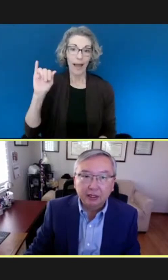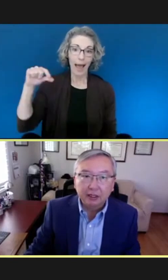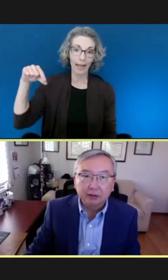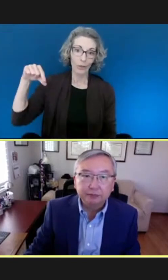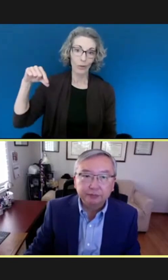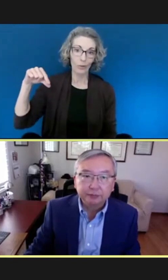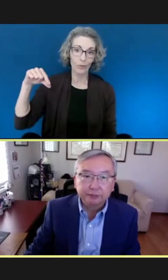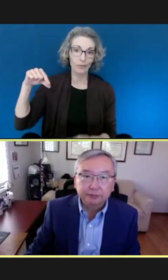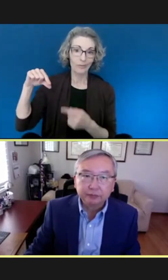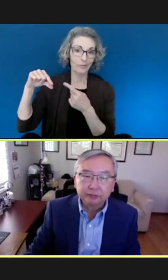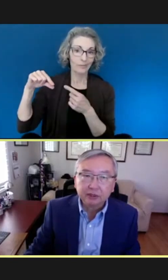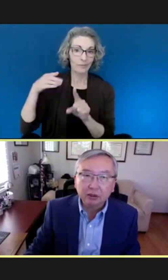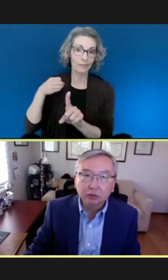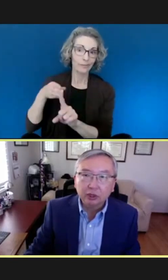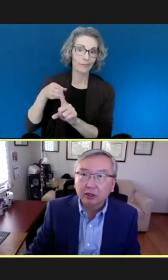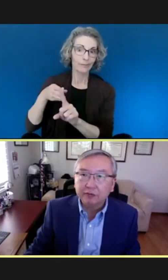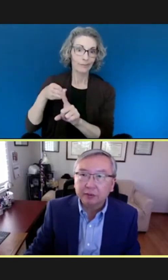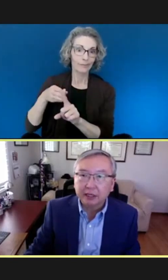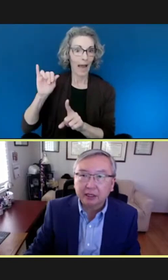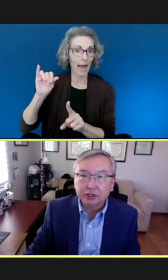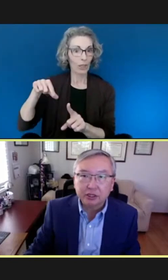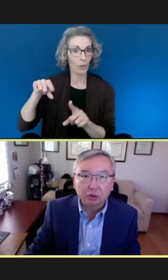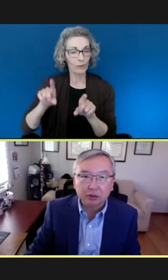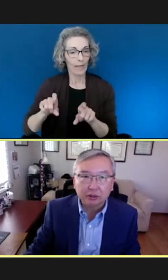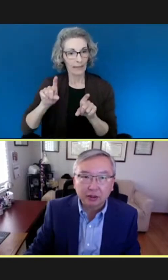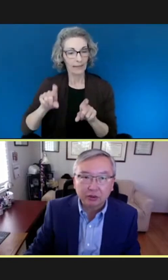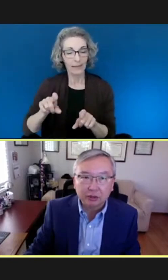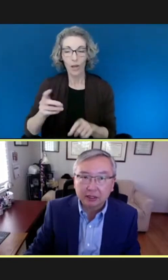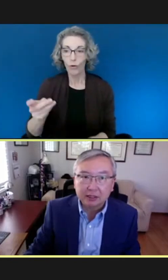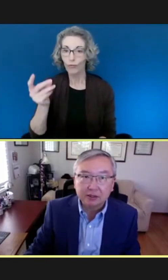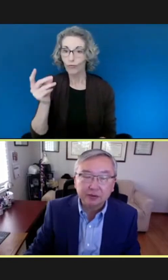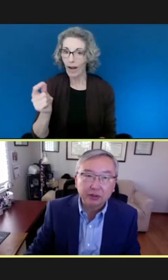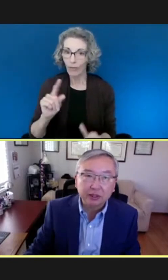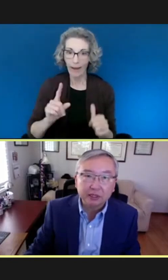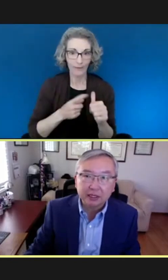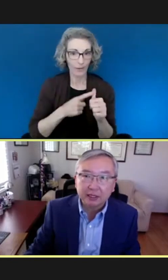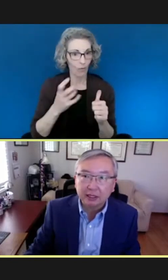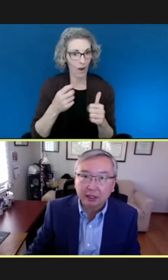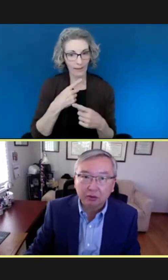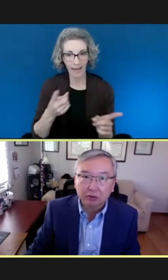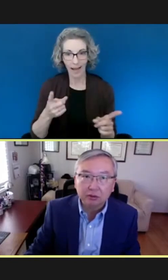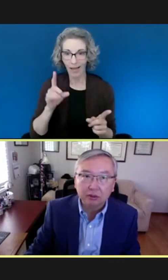And right off the bat, I just want to tell you that this is very limiting and